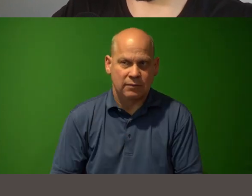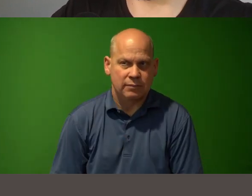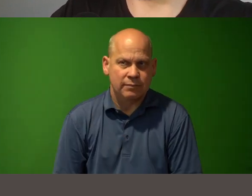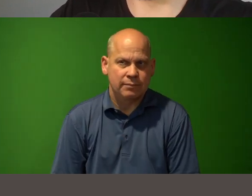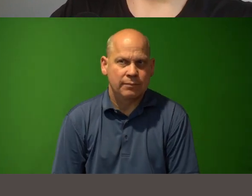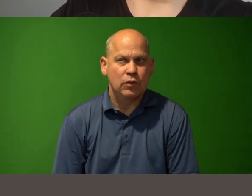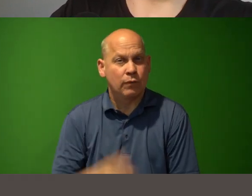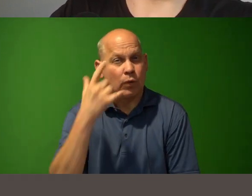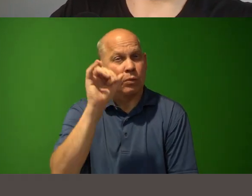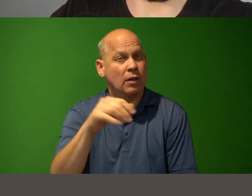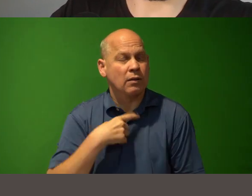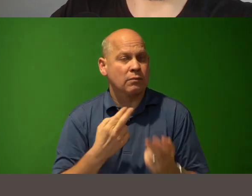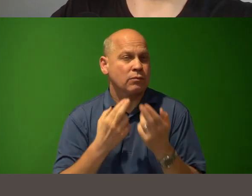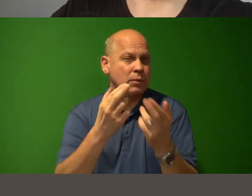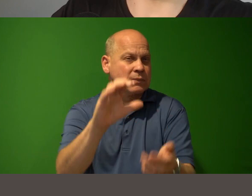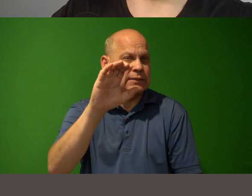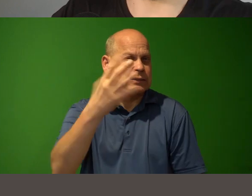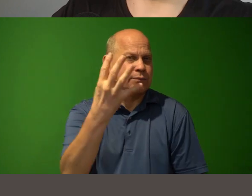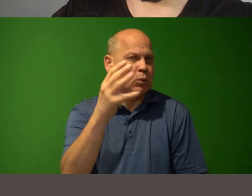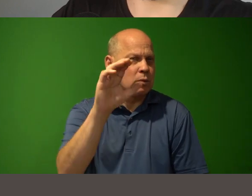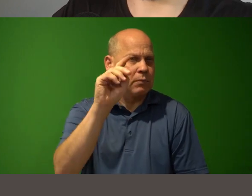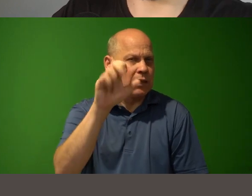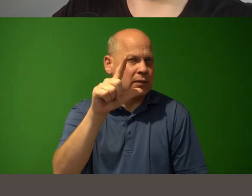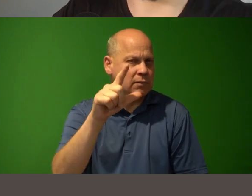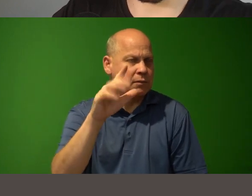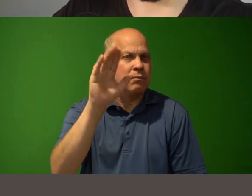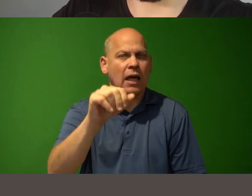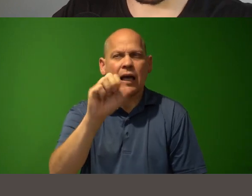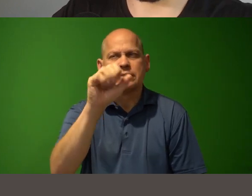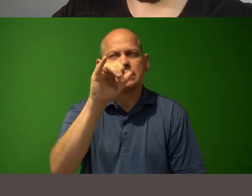So for that, I recommend the C4 model by Simon Brown.